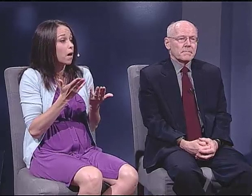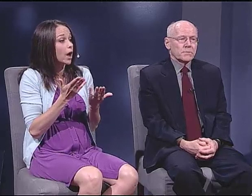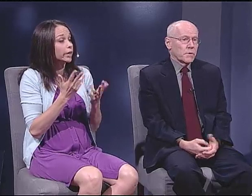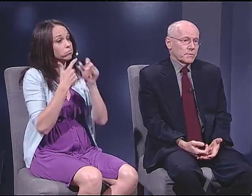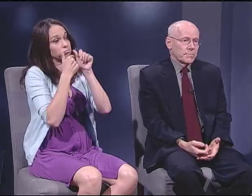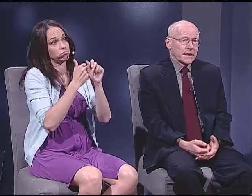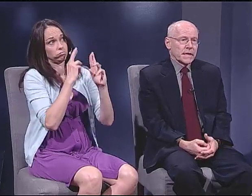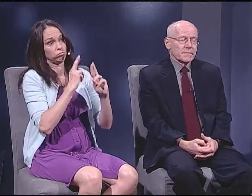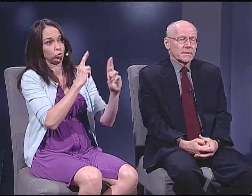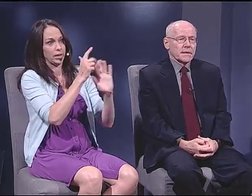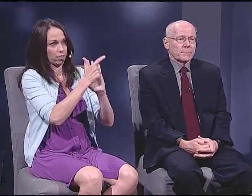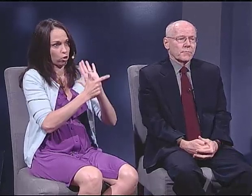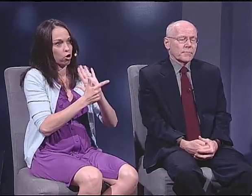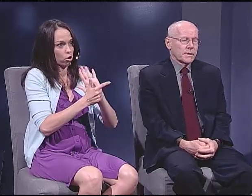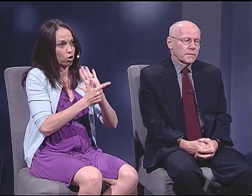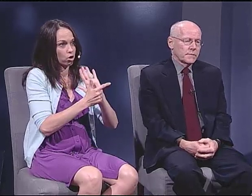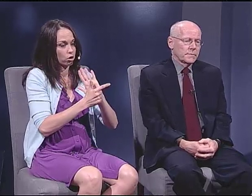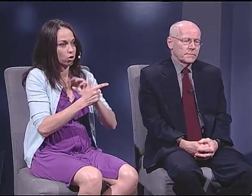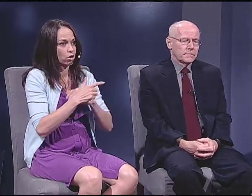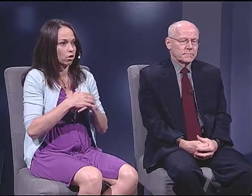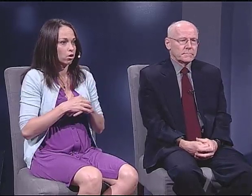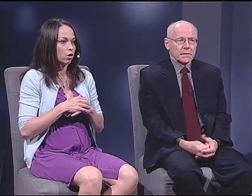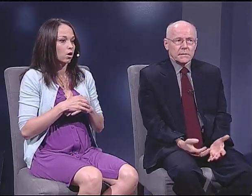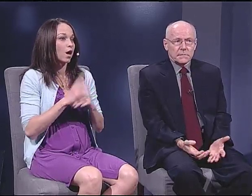This would also be the case for example with regard to law